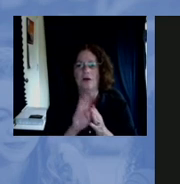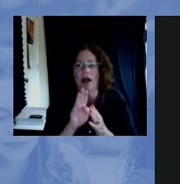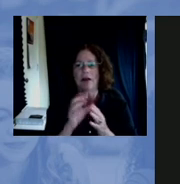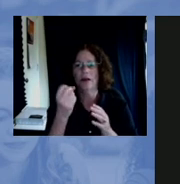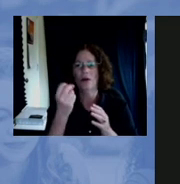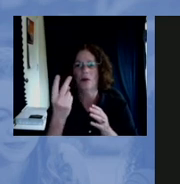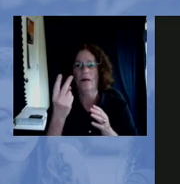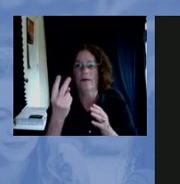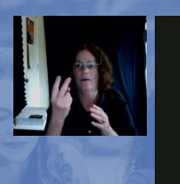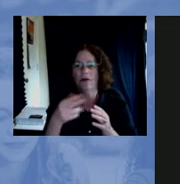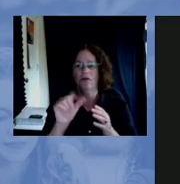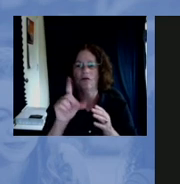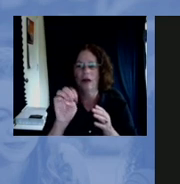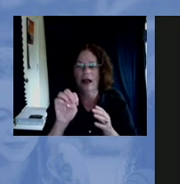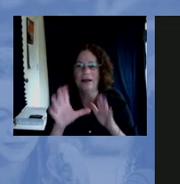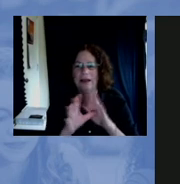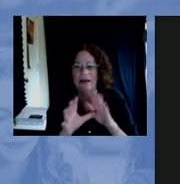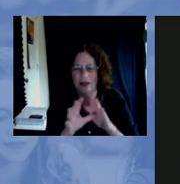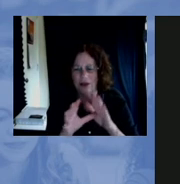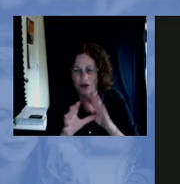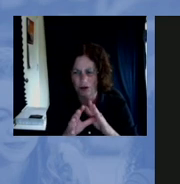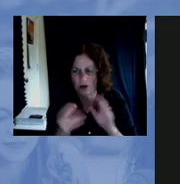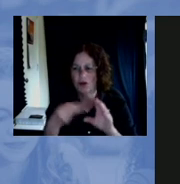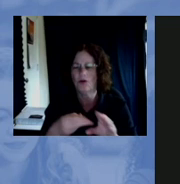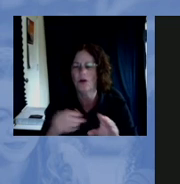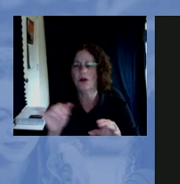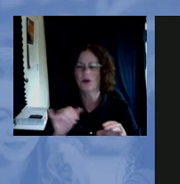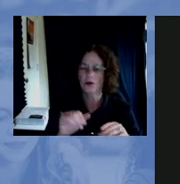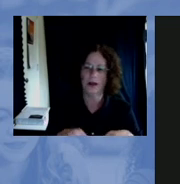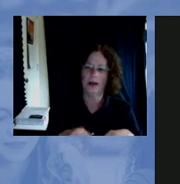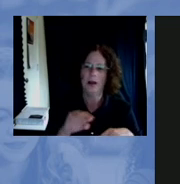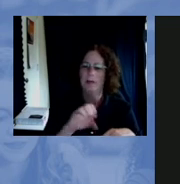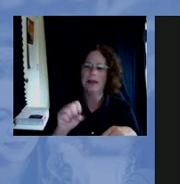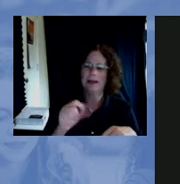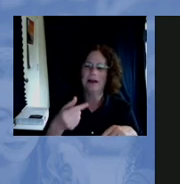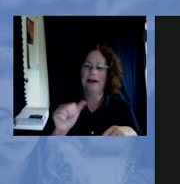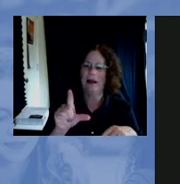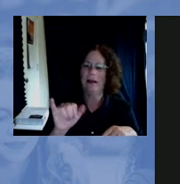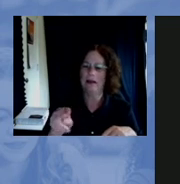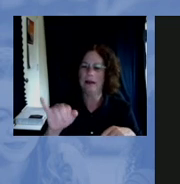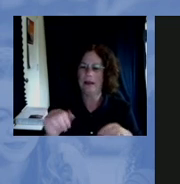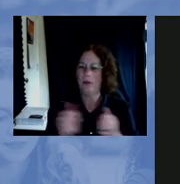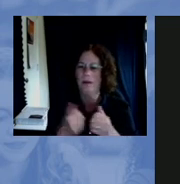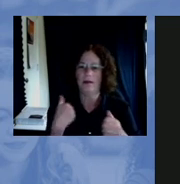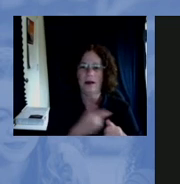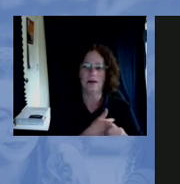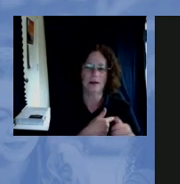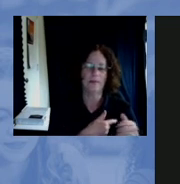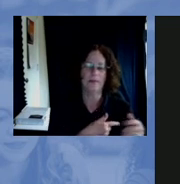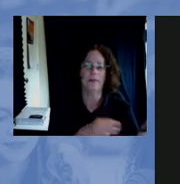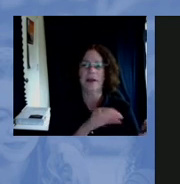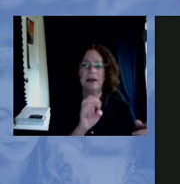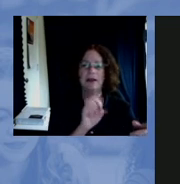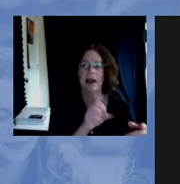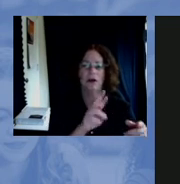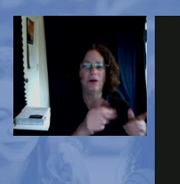STANGHELLINI WHO IS WITH US. SO MS. ELLER TELL US ABOUT WHITE PLAINS AND